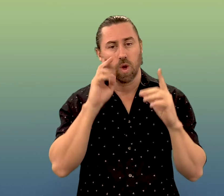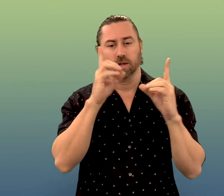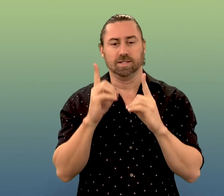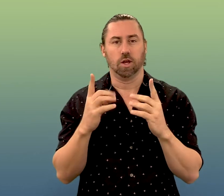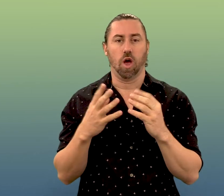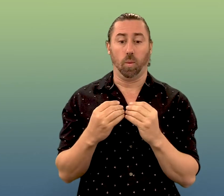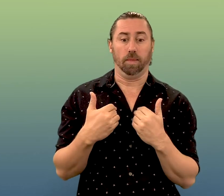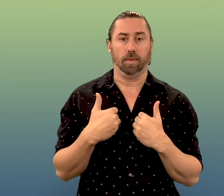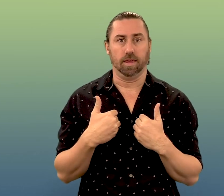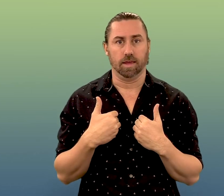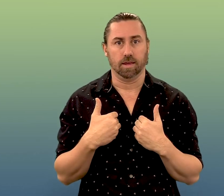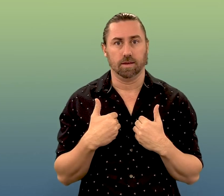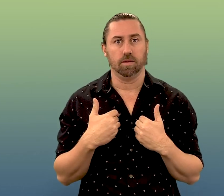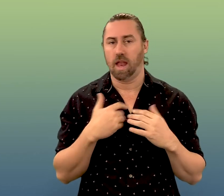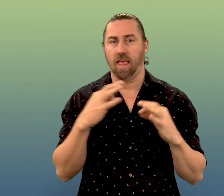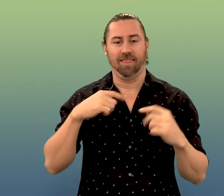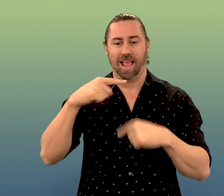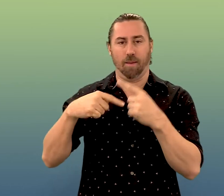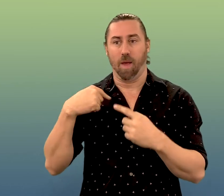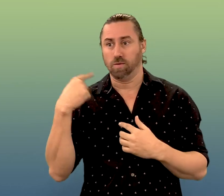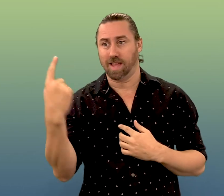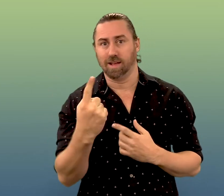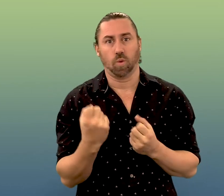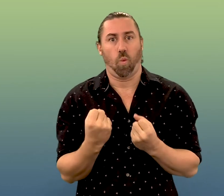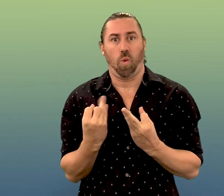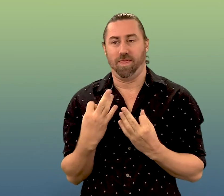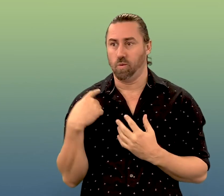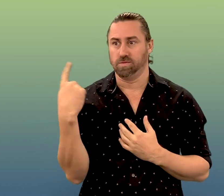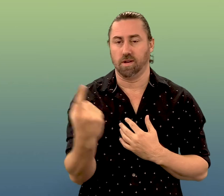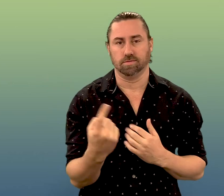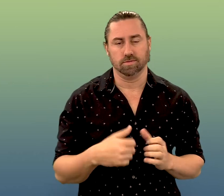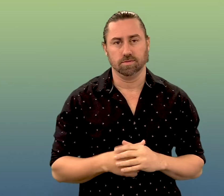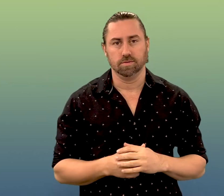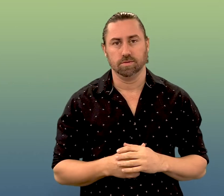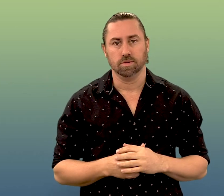One, design with me. Nothing about us, without us.